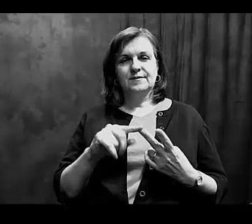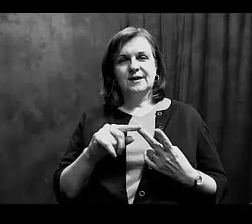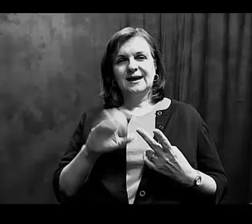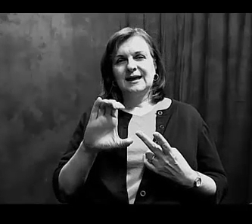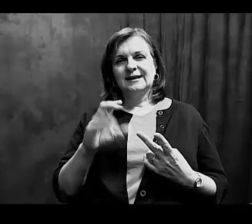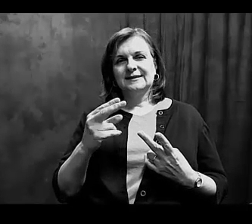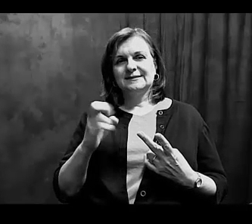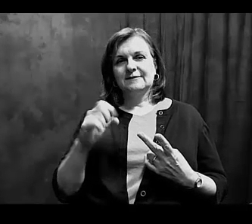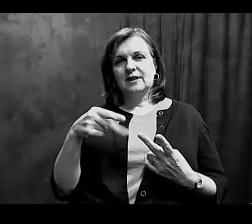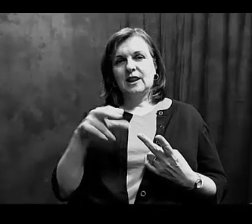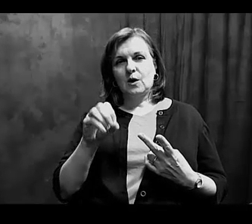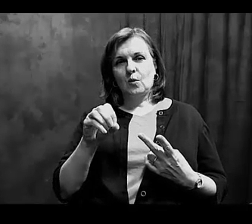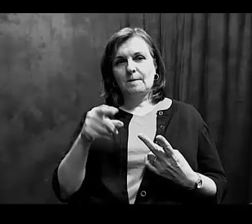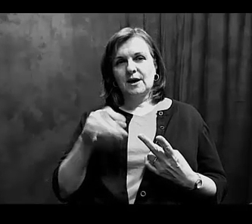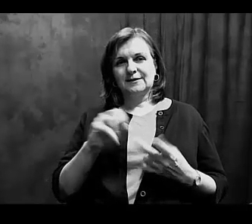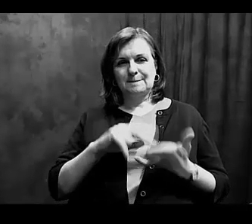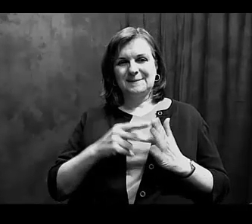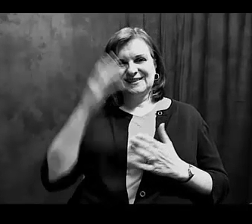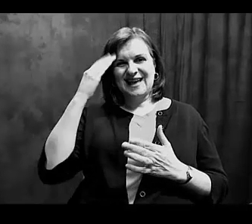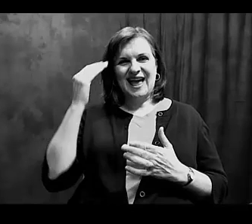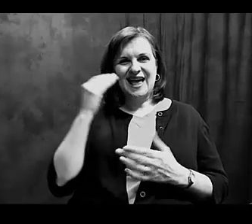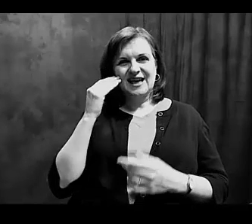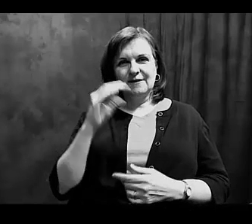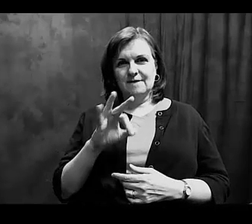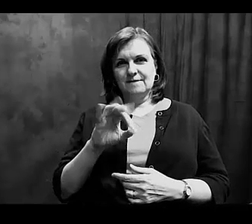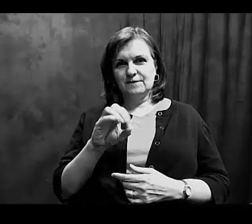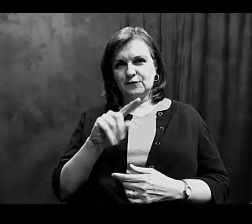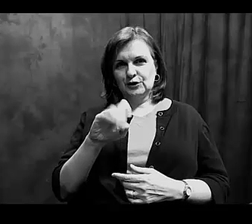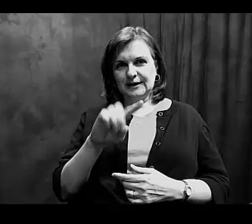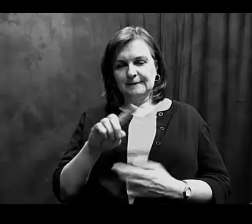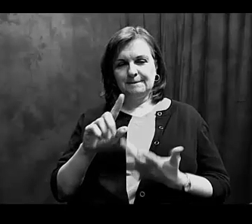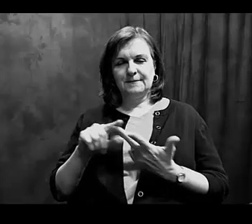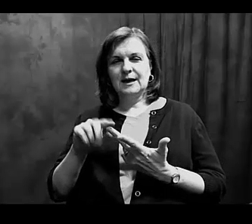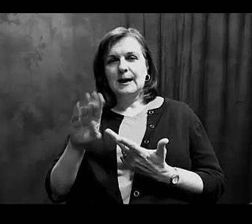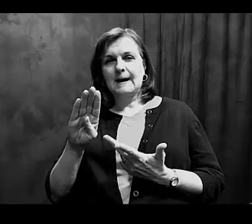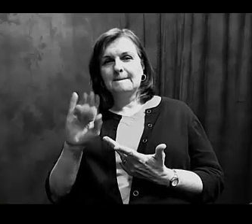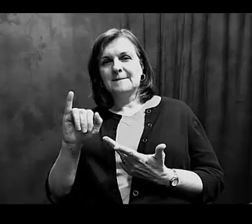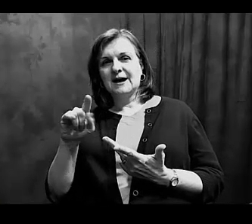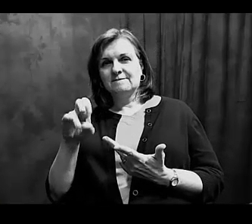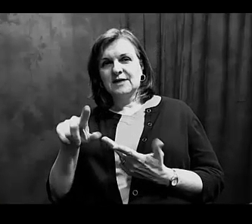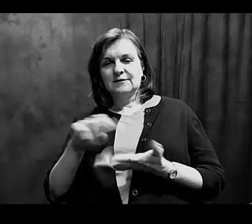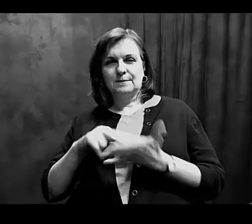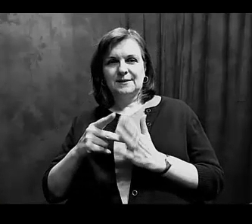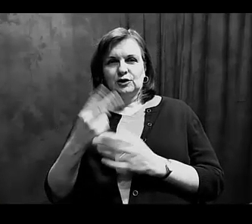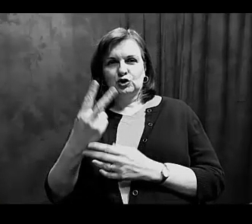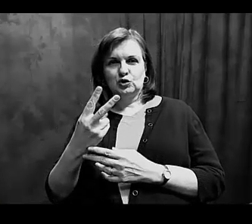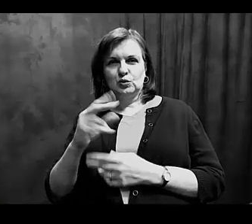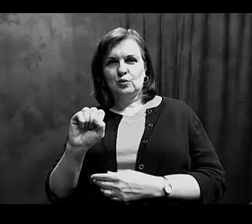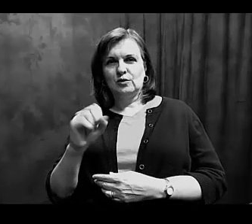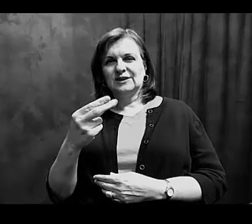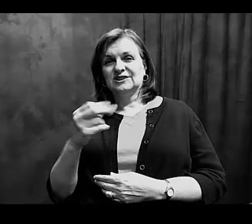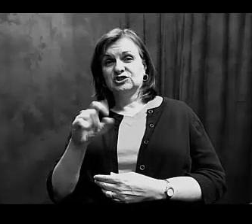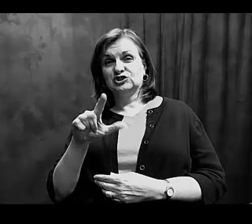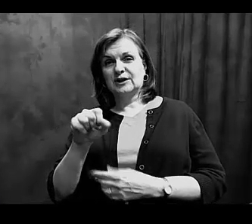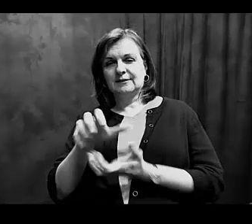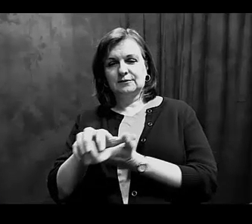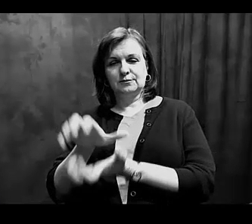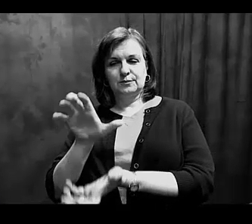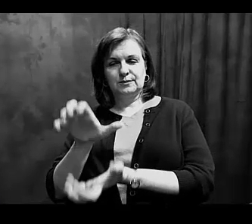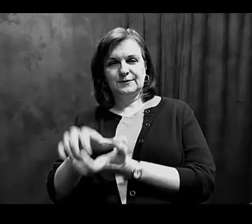so then with our cephalopods -- head footed. and thenour bivalves meaning two shells